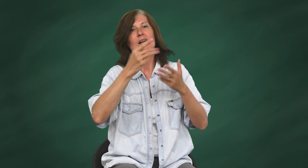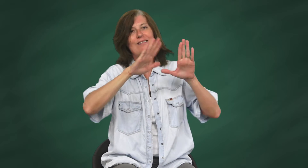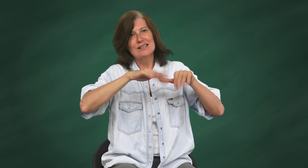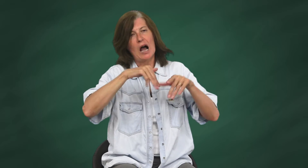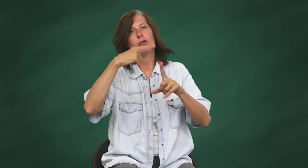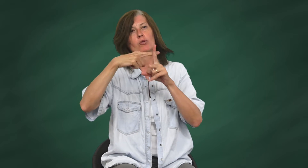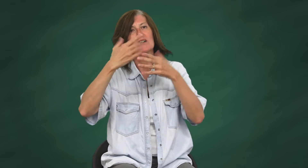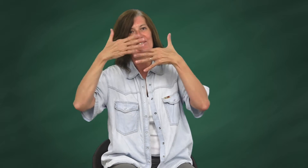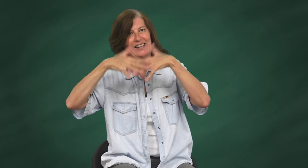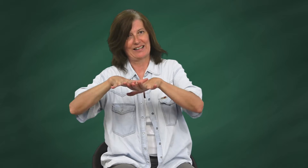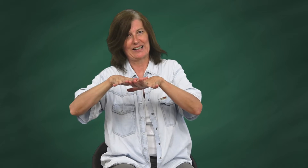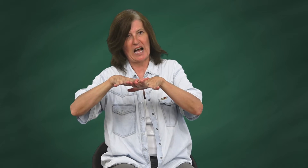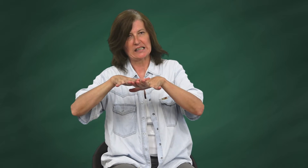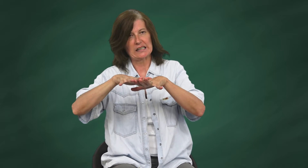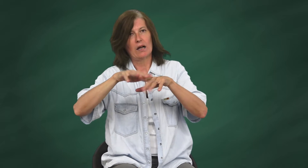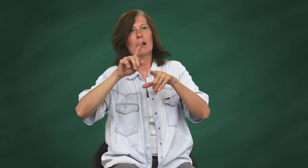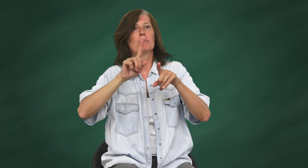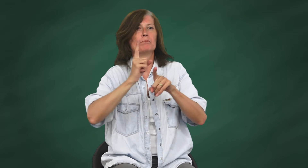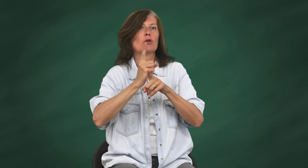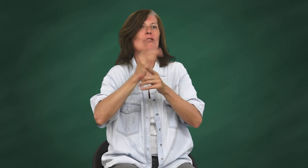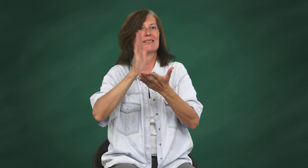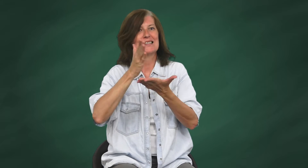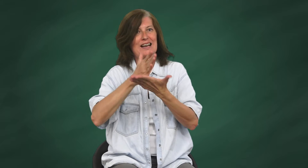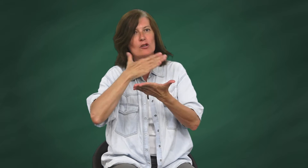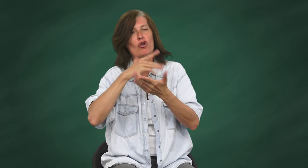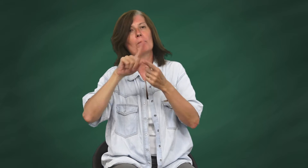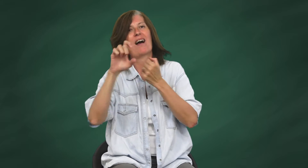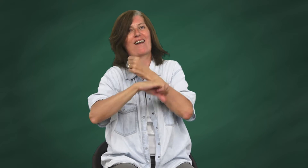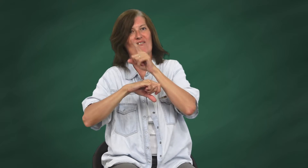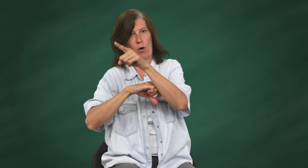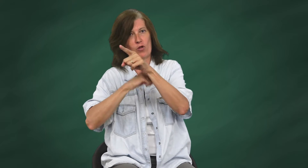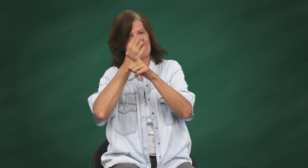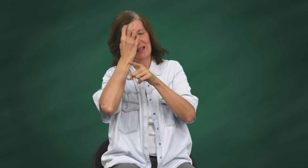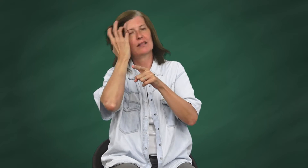whether at the Institute, or within integrated education at high schools or faculties.